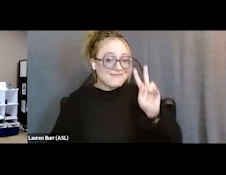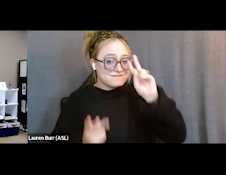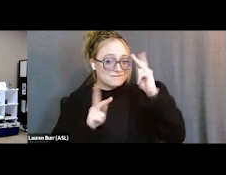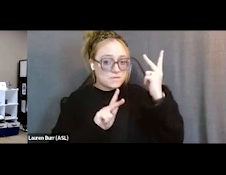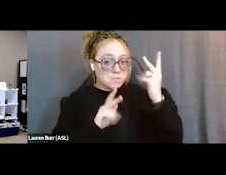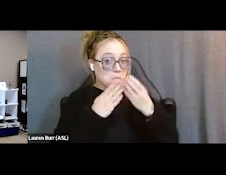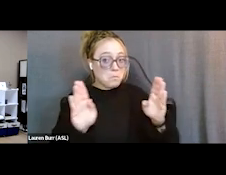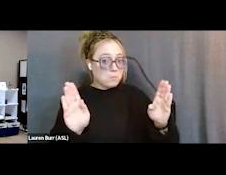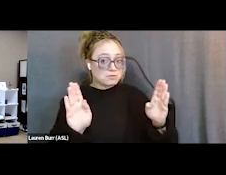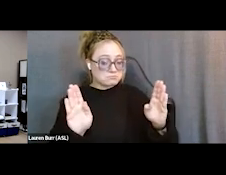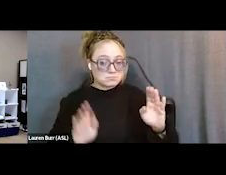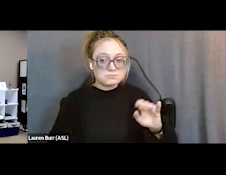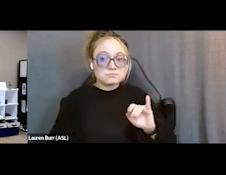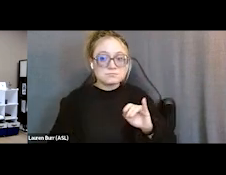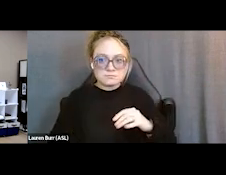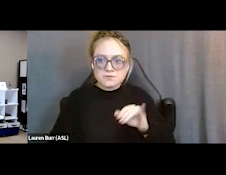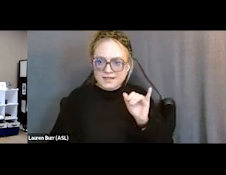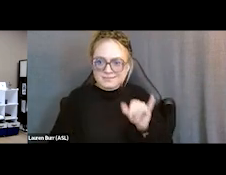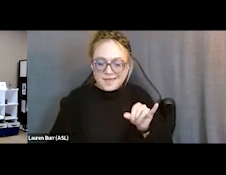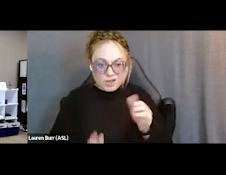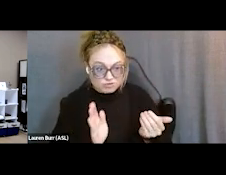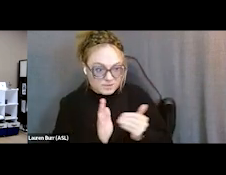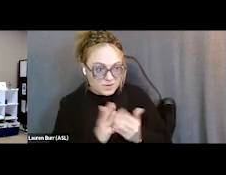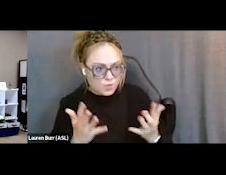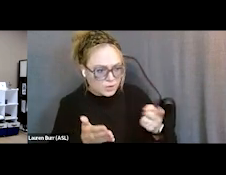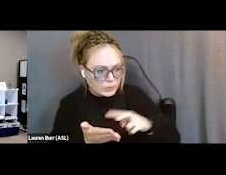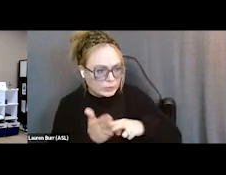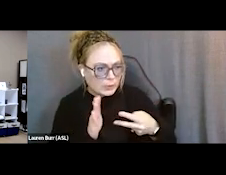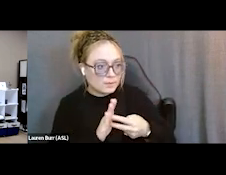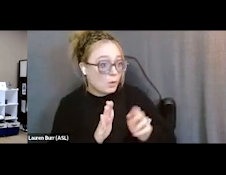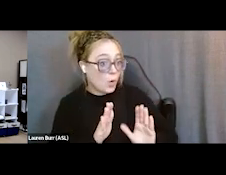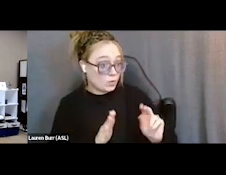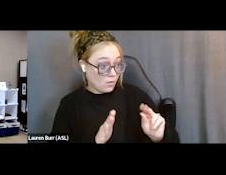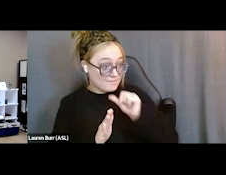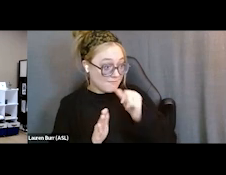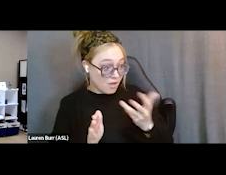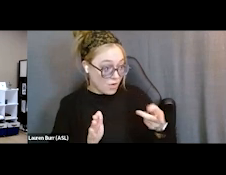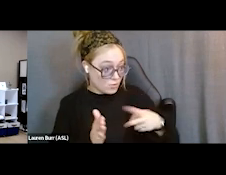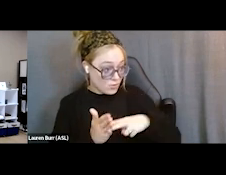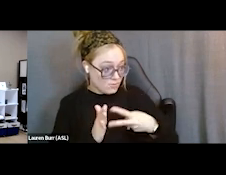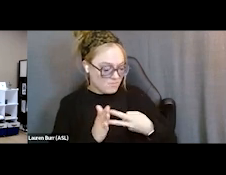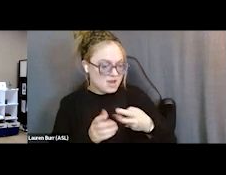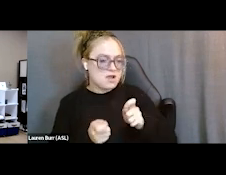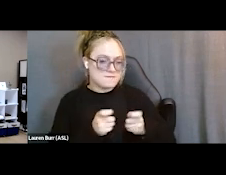like your reflection was incorrect, and then, you know, rephrasing or reconceptualizing what it is that you think they're experiencing.